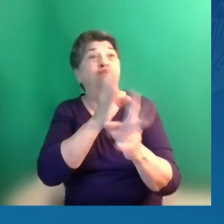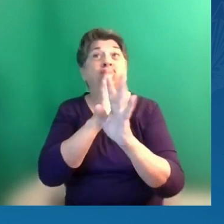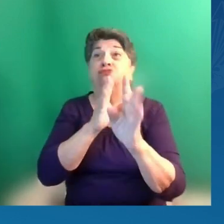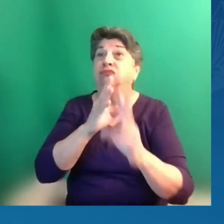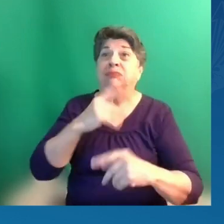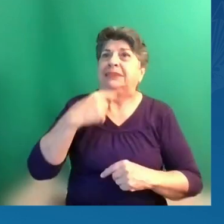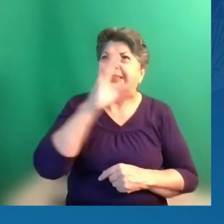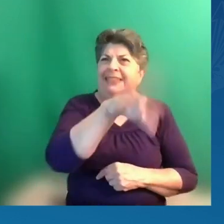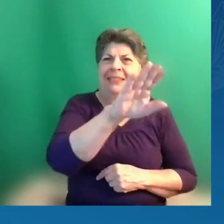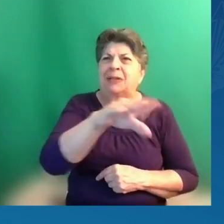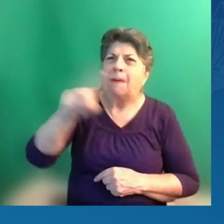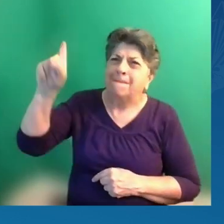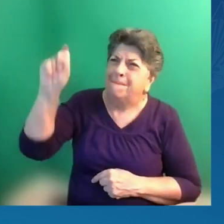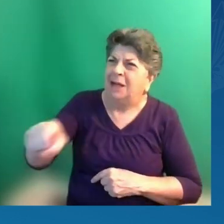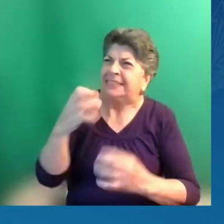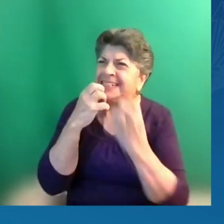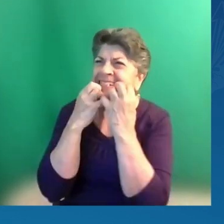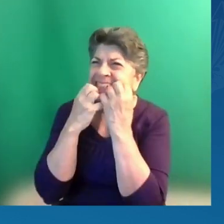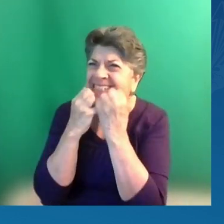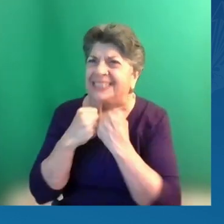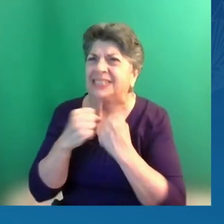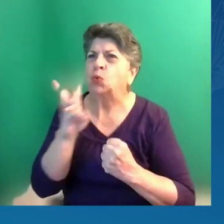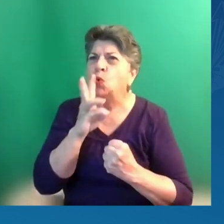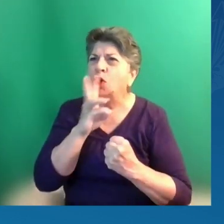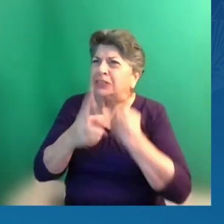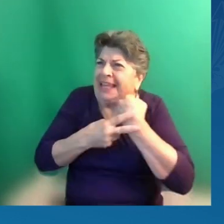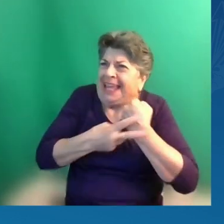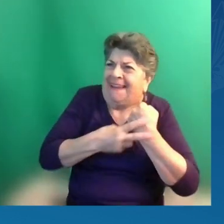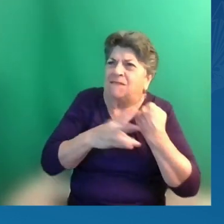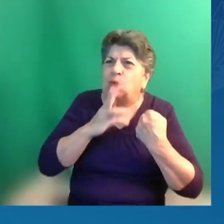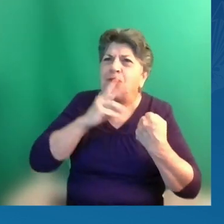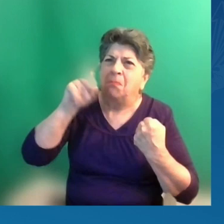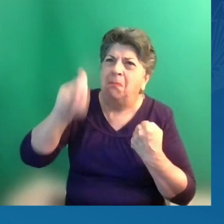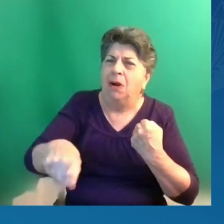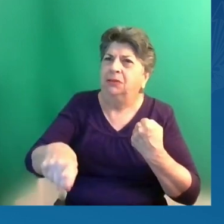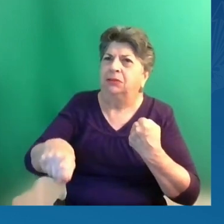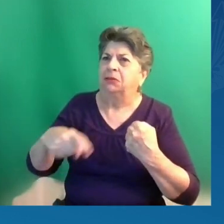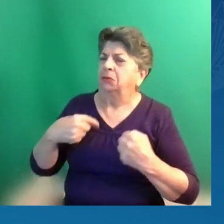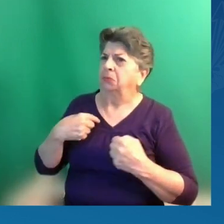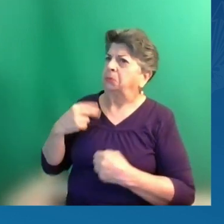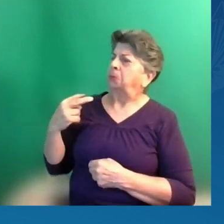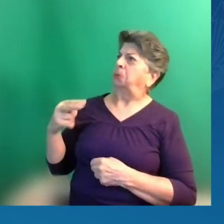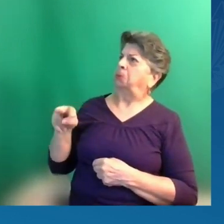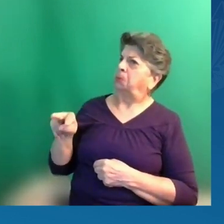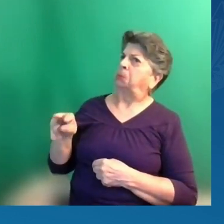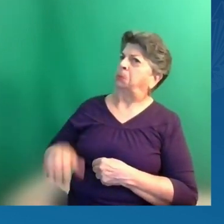saying how important it was to conserve water. And we understood that each of us